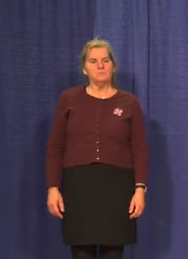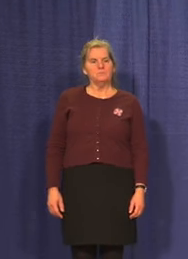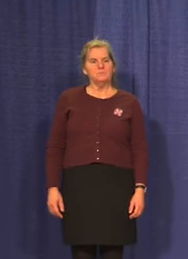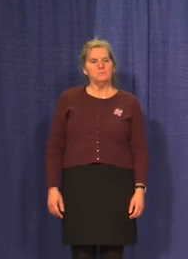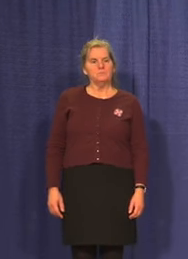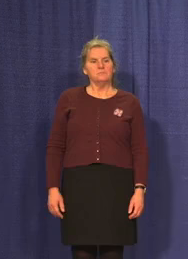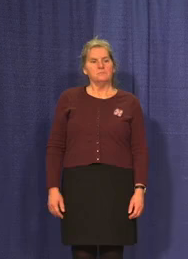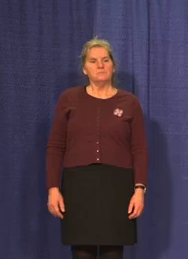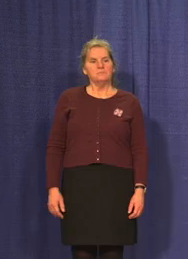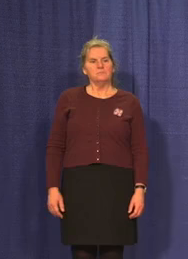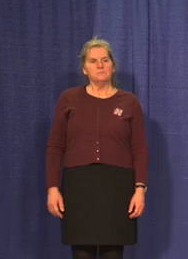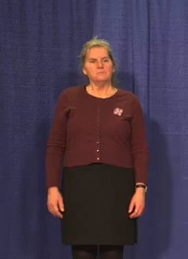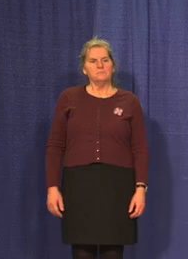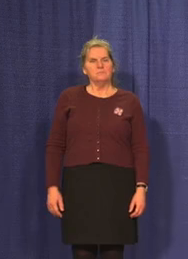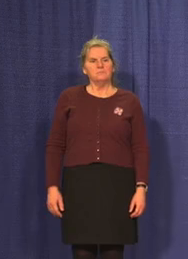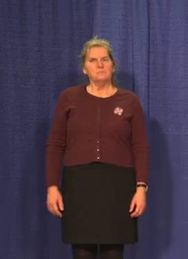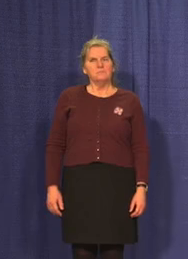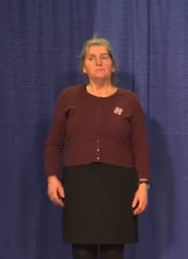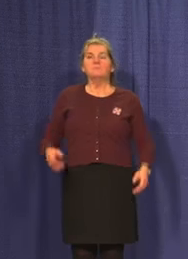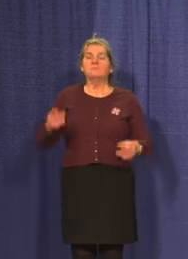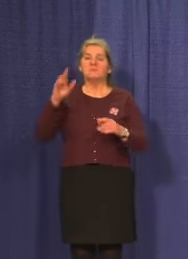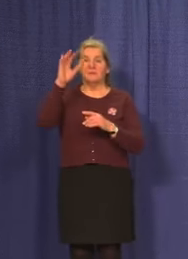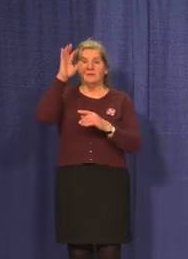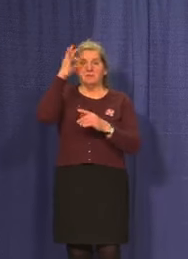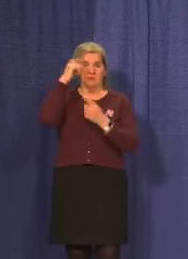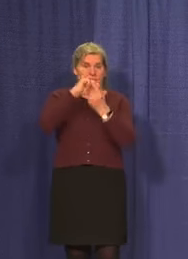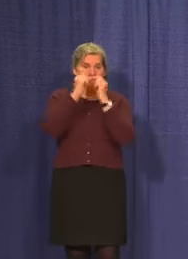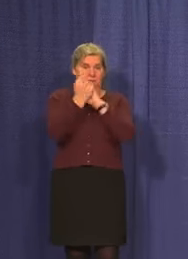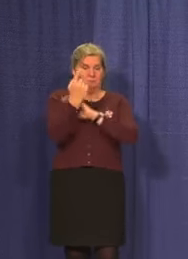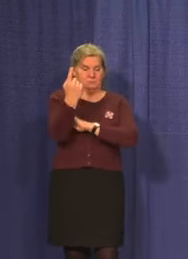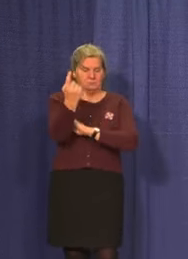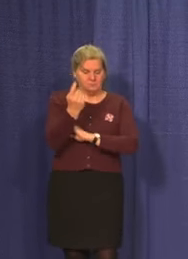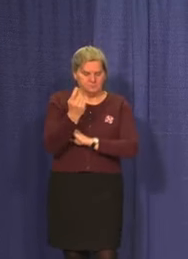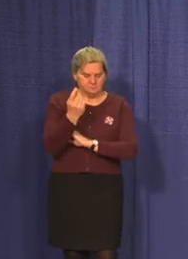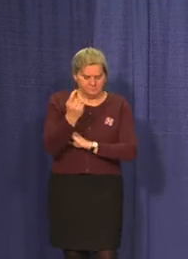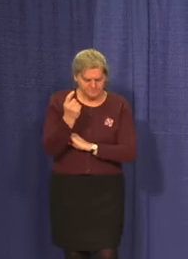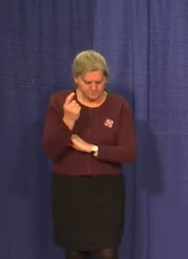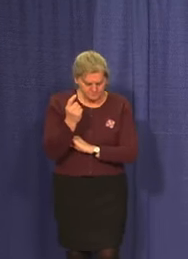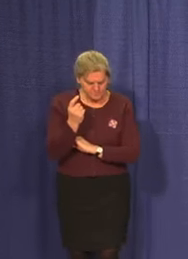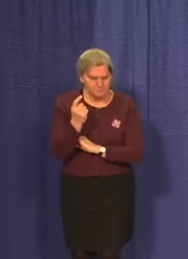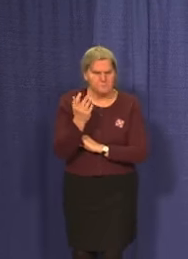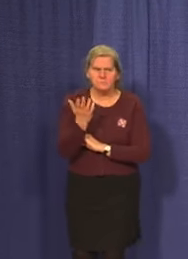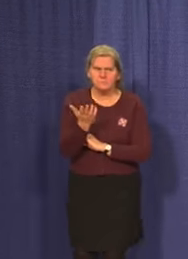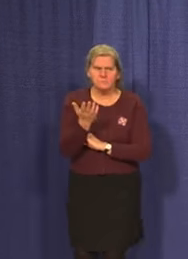SO ARE WE GOING BACK TO DIRECTIVES ABOUT STAYING HOME AS MUCH AS